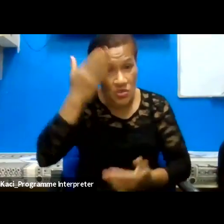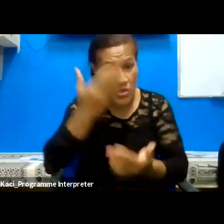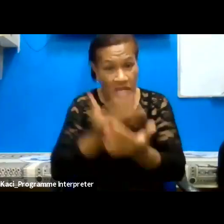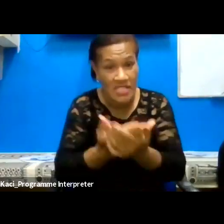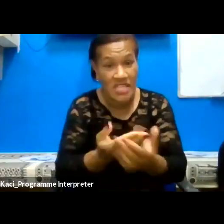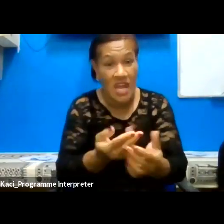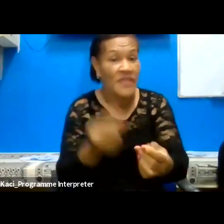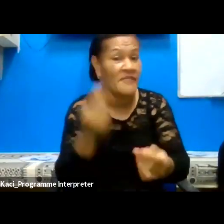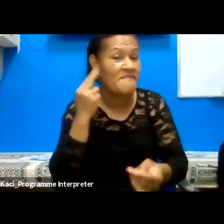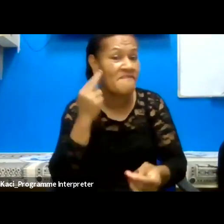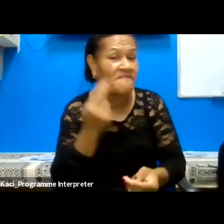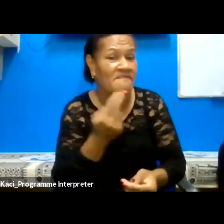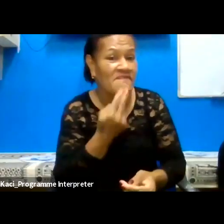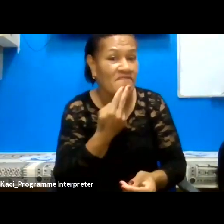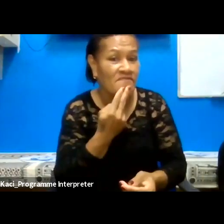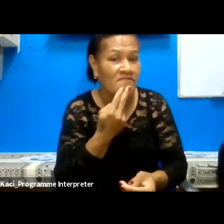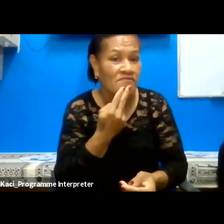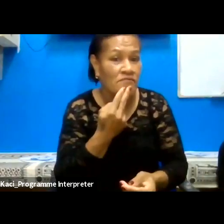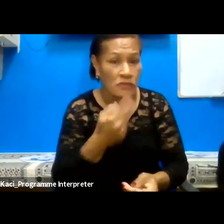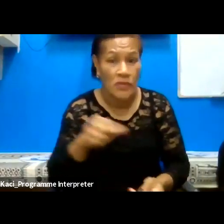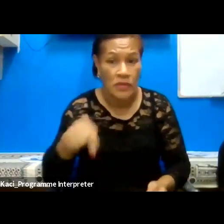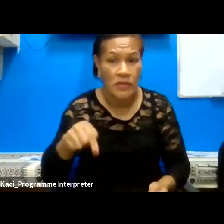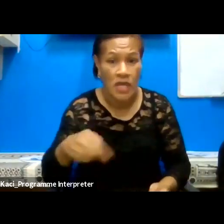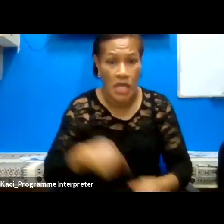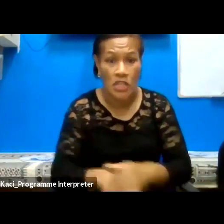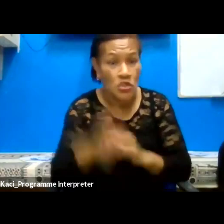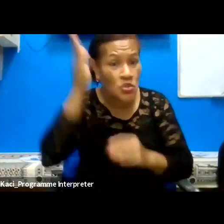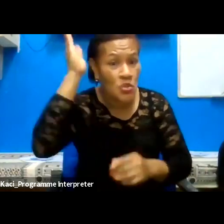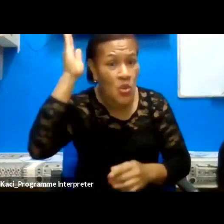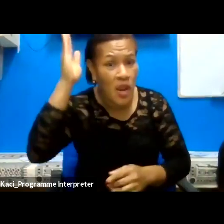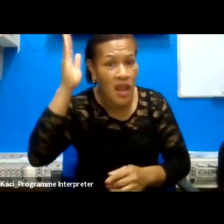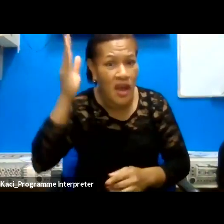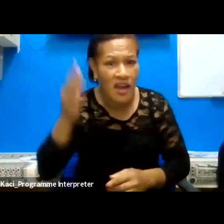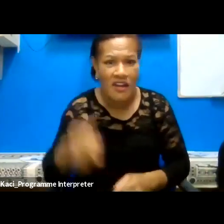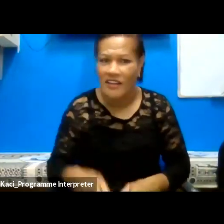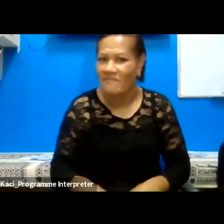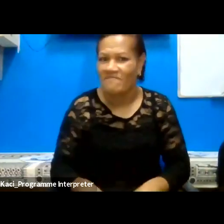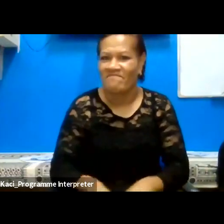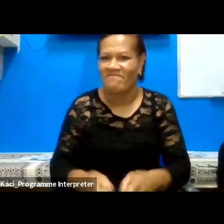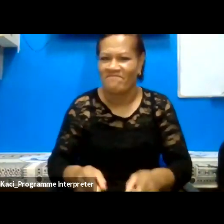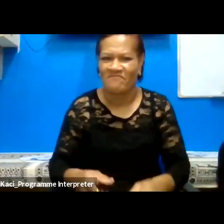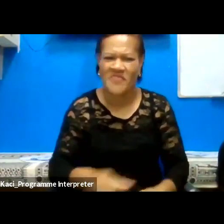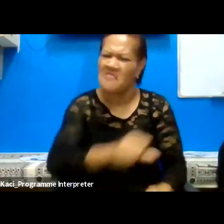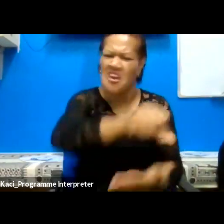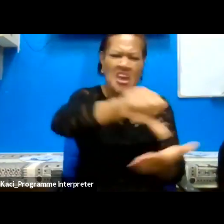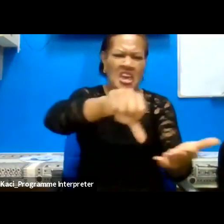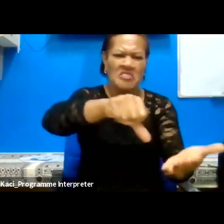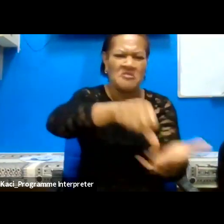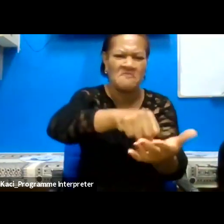They only saw a disability but